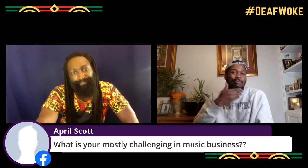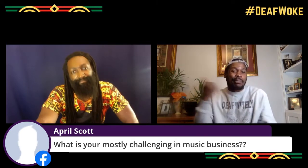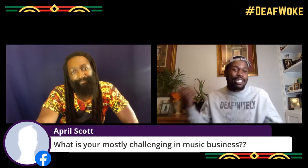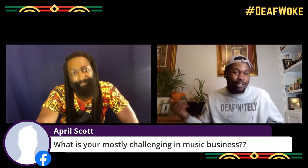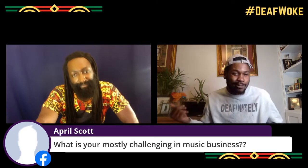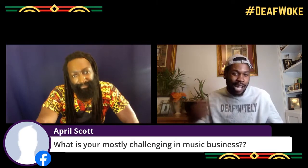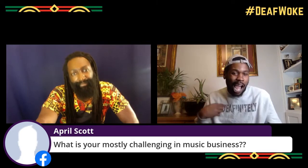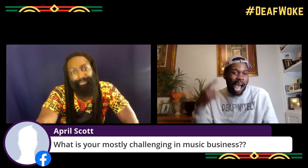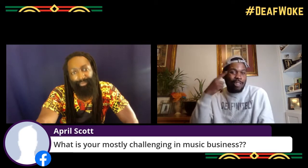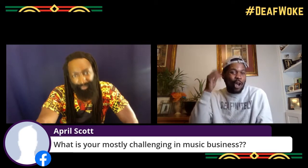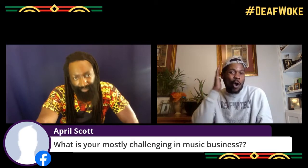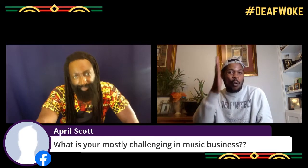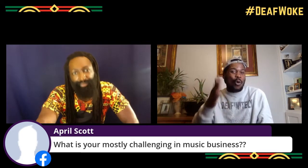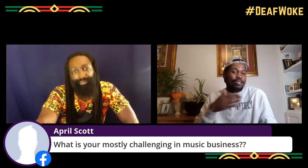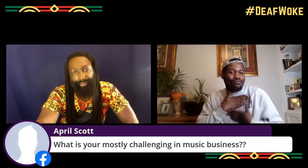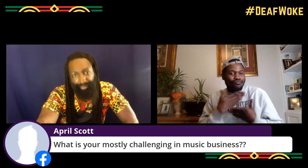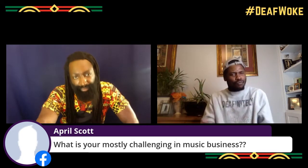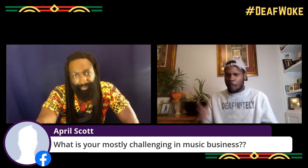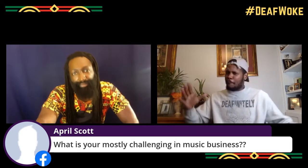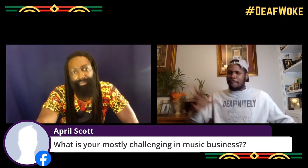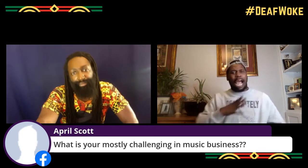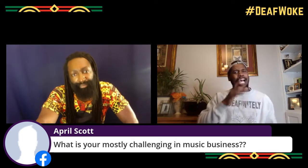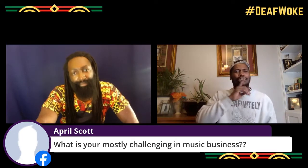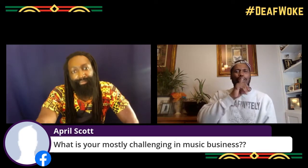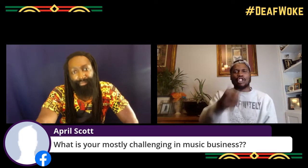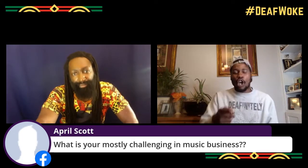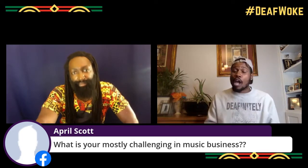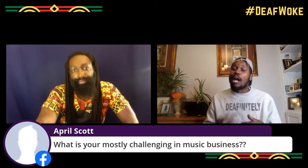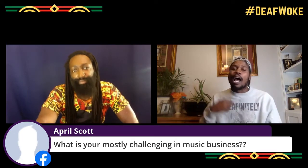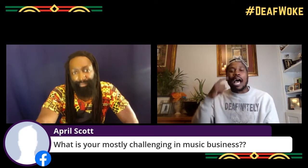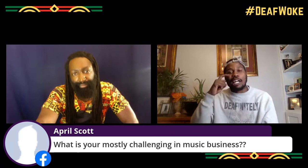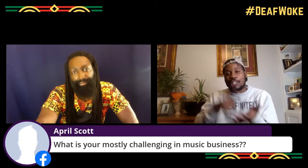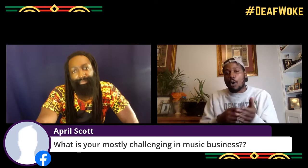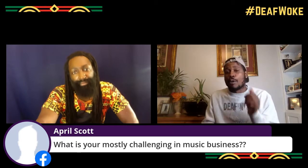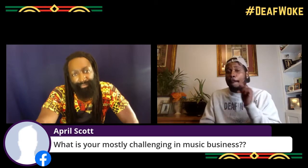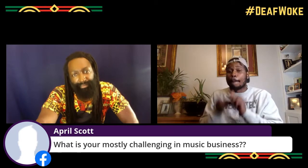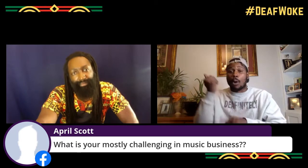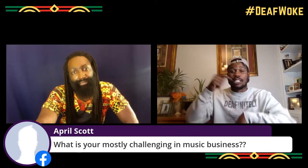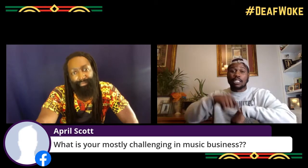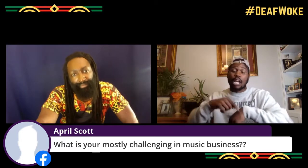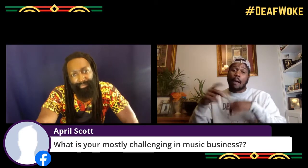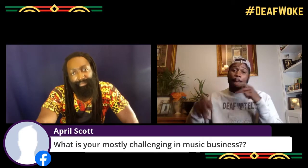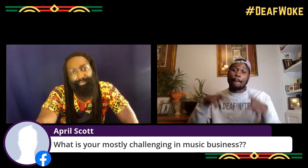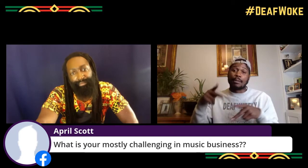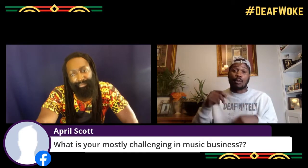It's hard to get people to understand how to make this experience better. And those who are willing,